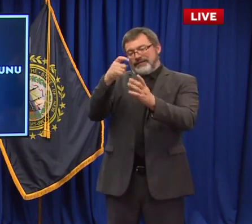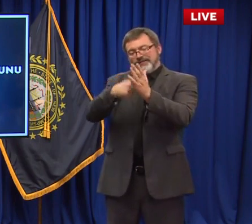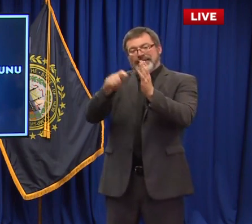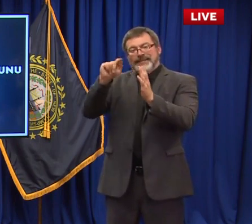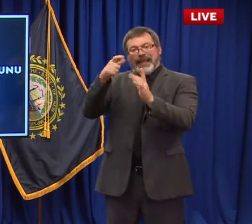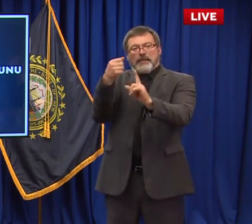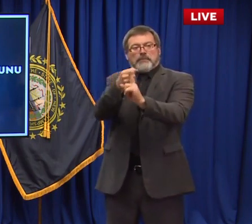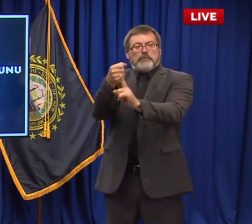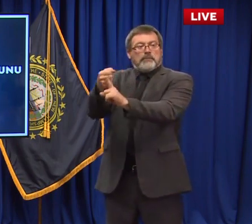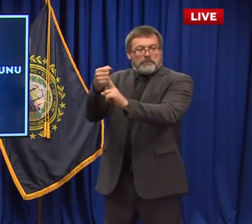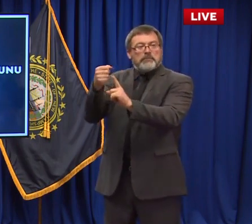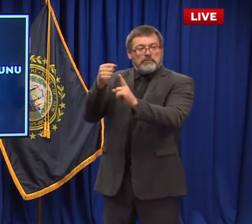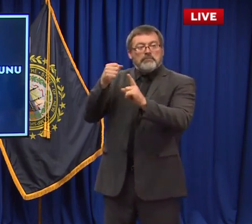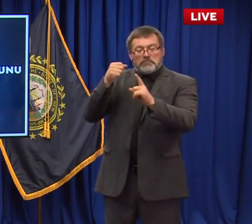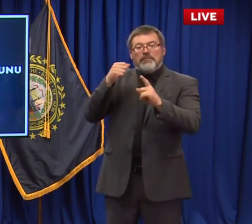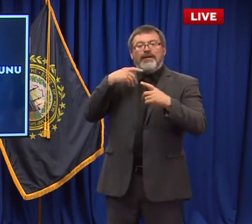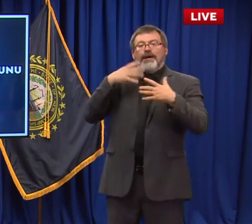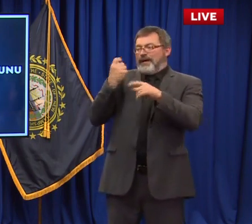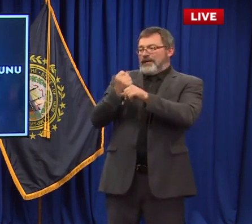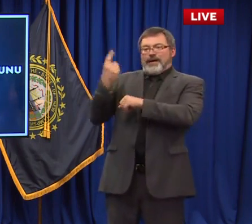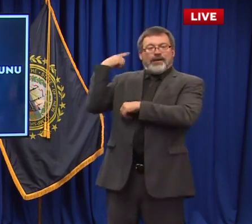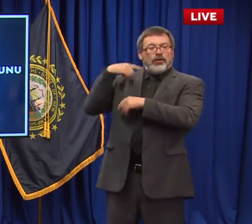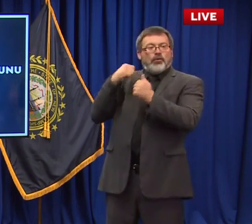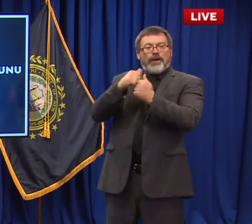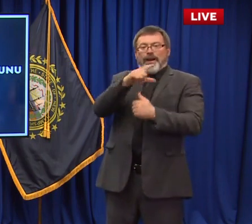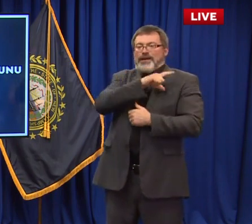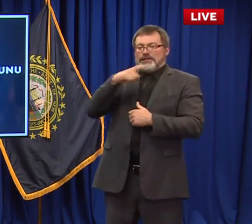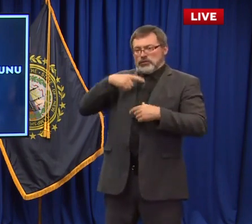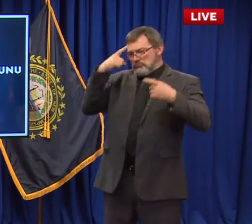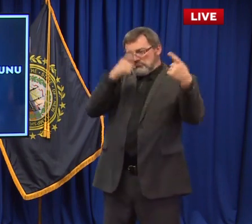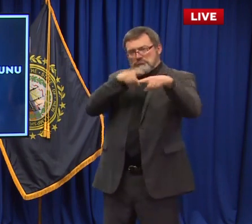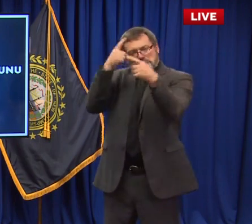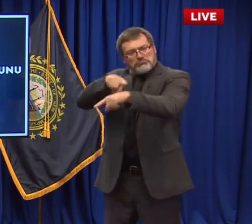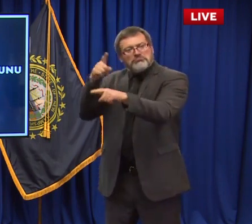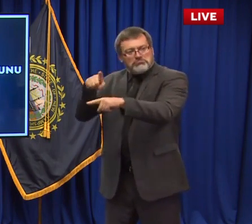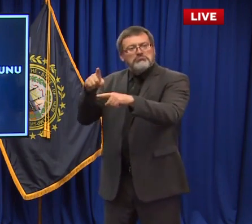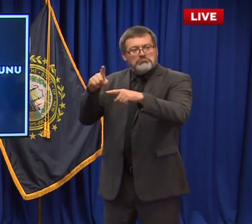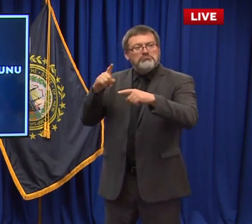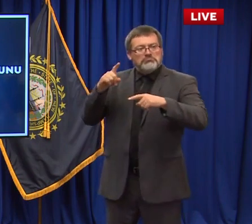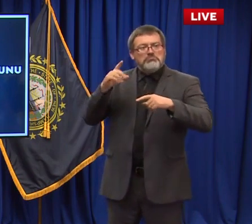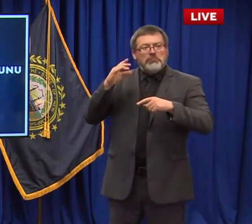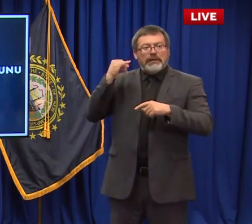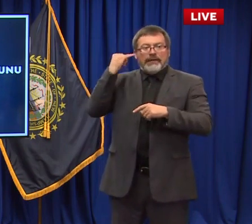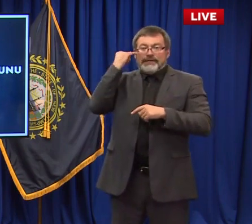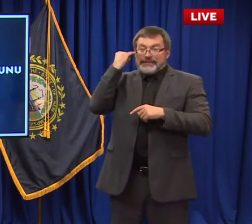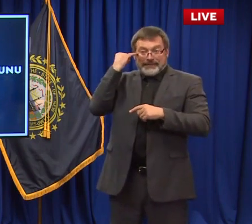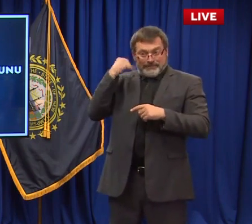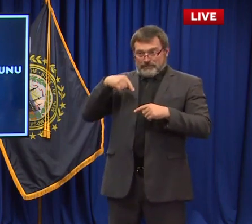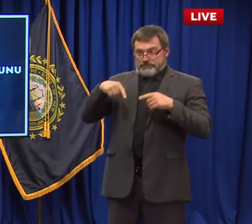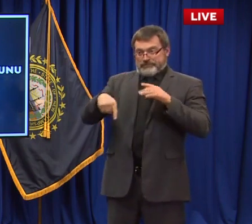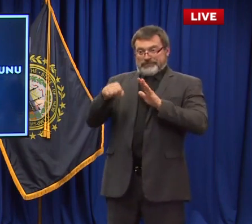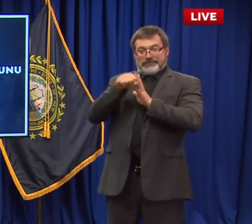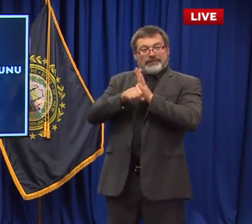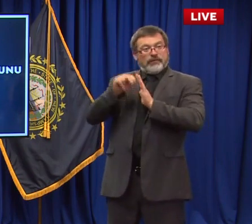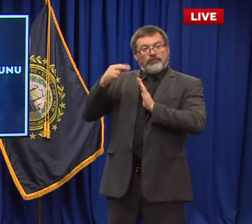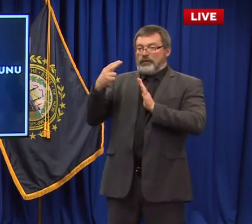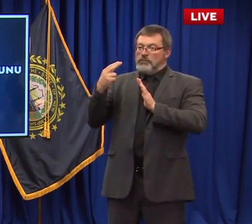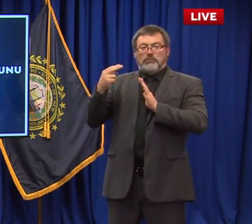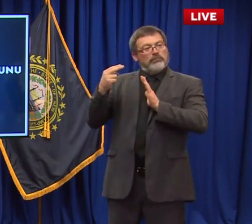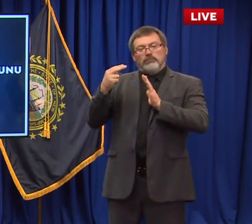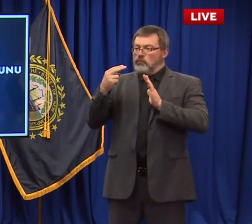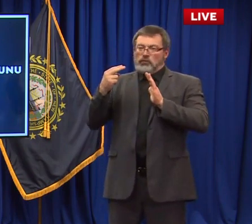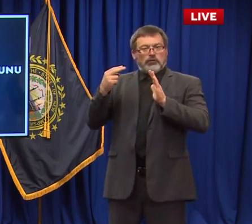PART OF THE LAST NEGOTIATED BUDGET WAS THE IDEA IF REVENUES DID NOT COME IN A CERTAIN POINT, BUSINESS TAXES WOULD HAVE TO GO UP.